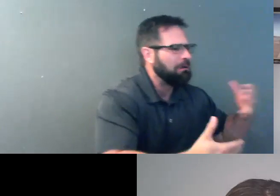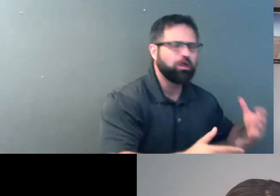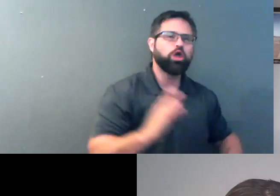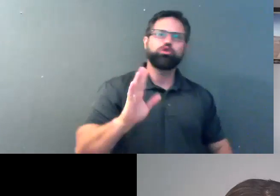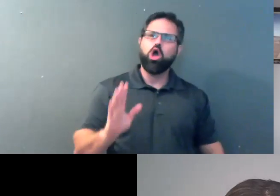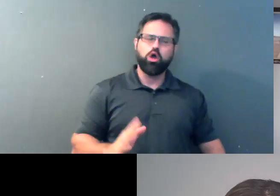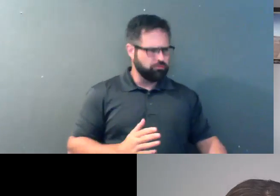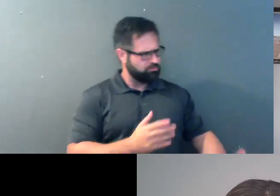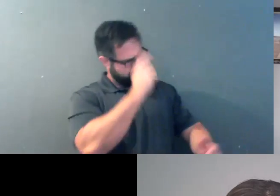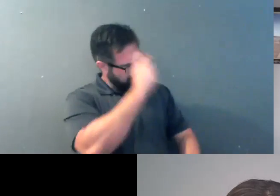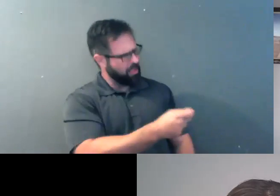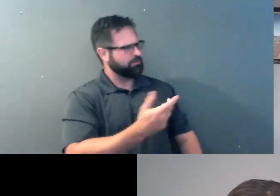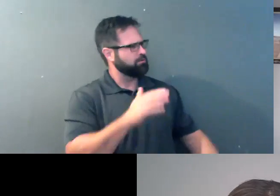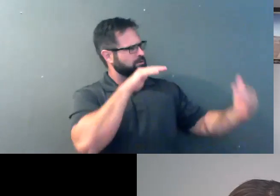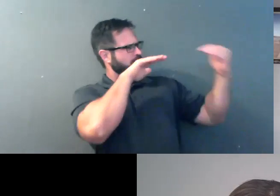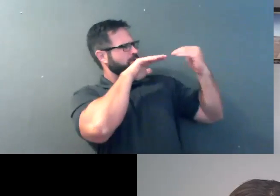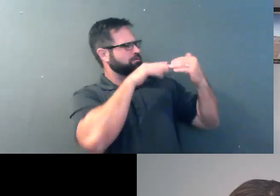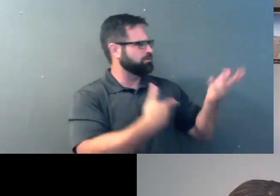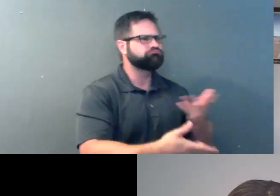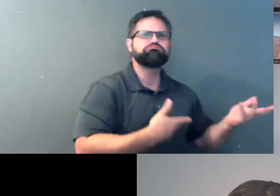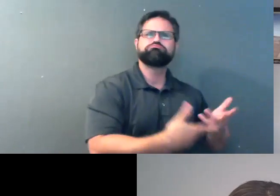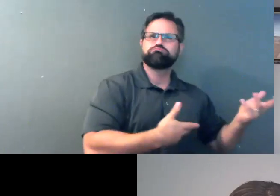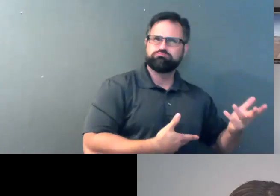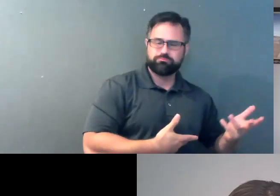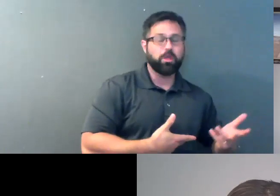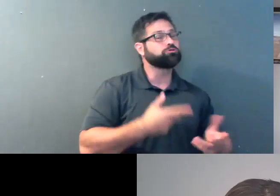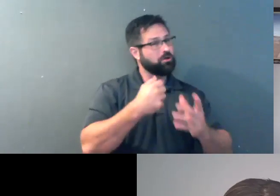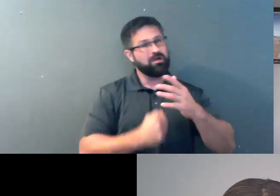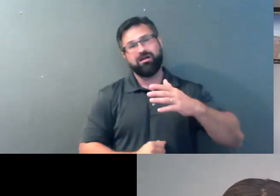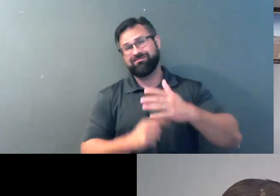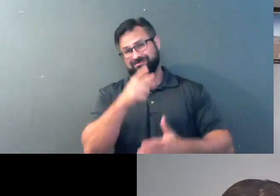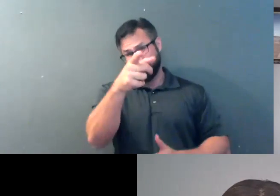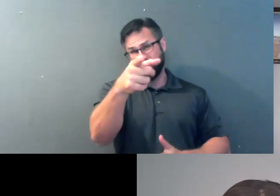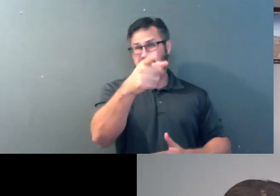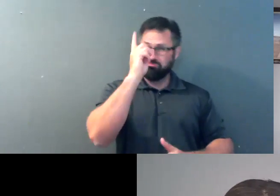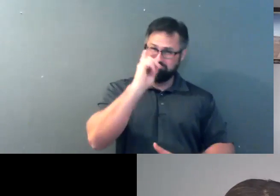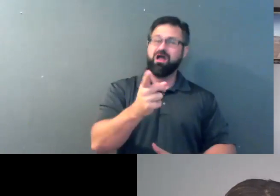support what you said on that and also on addressing inclusion from the planning stage and i